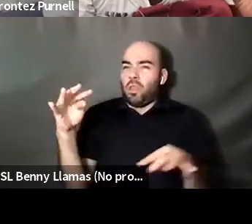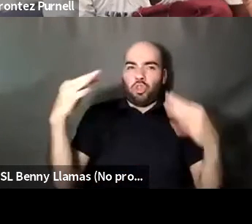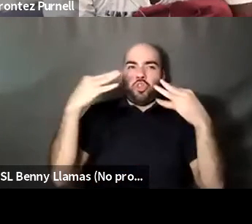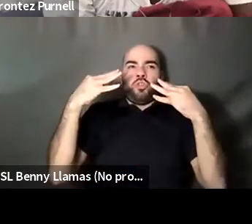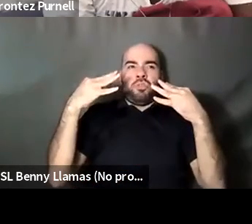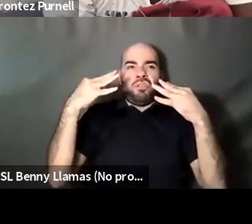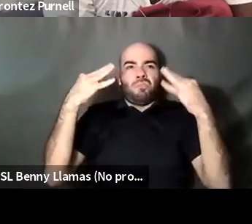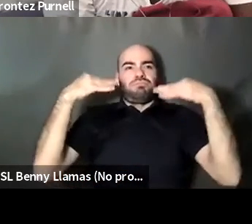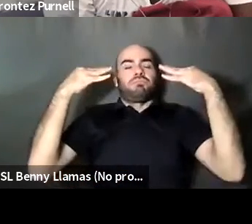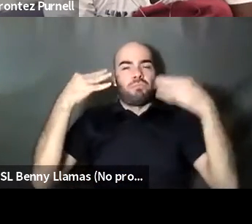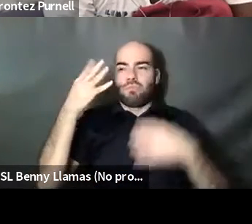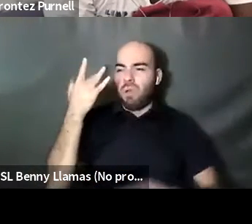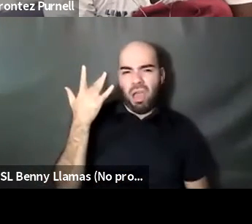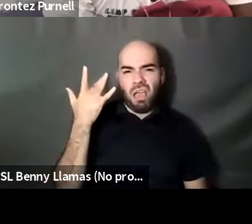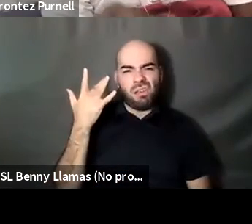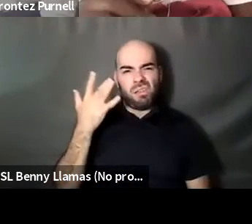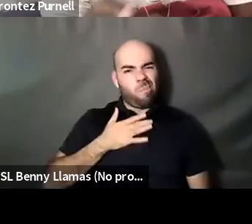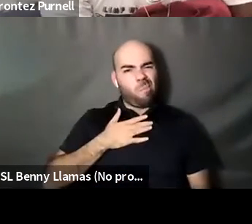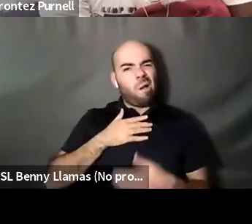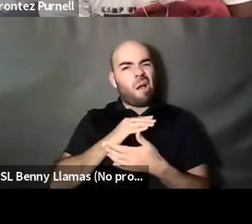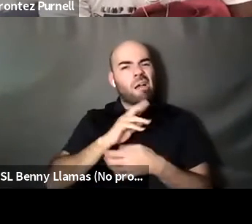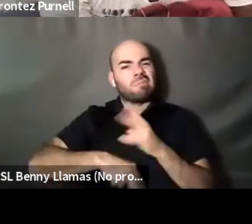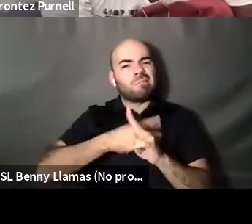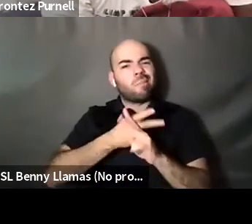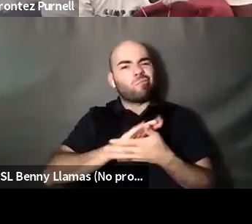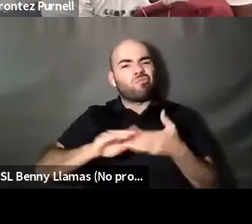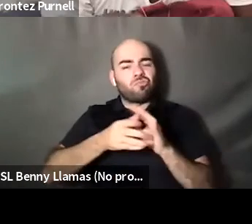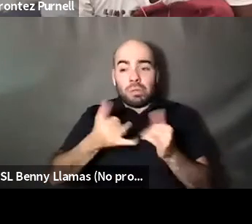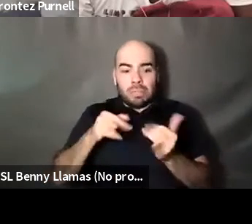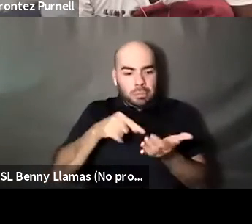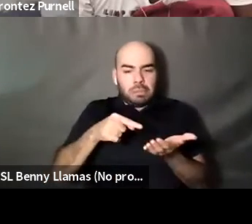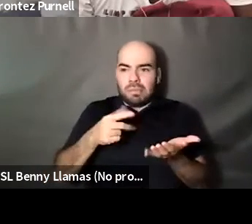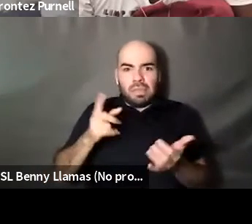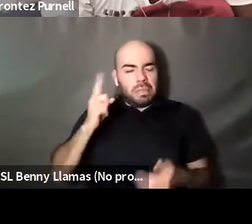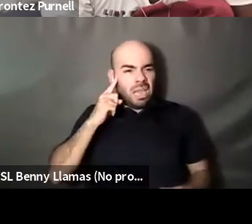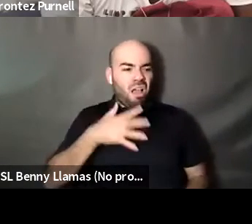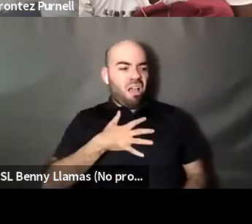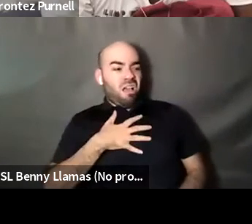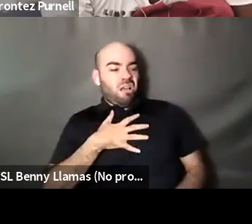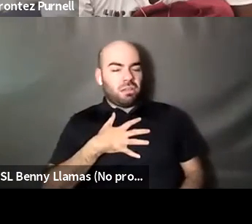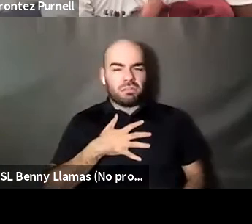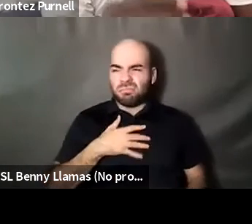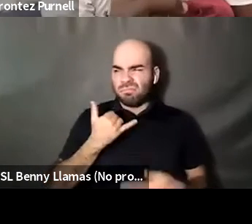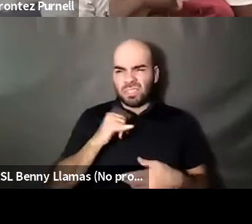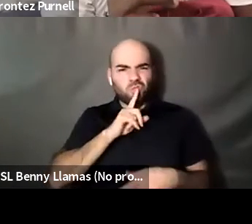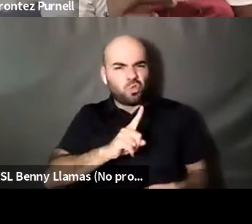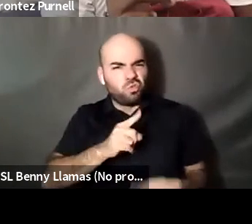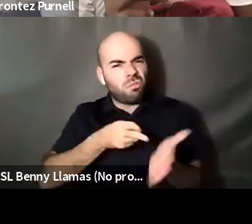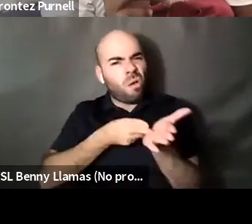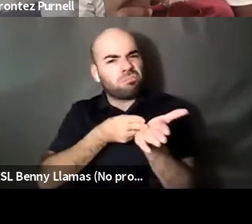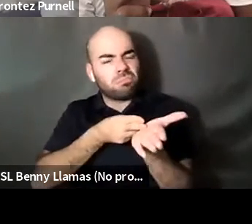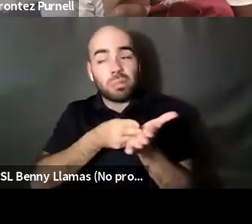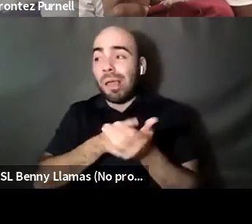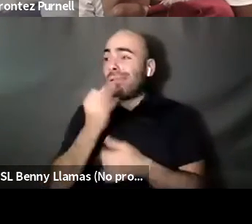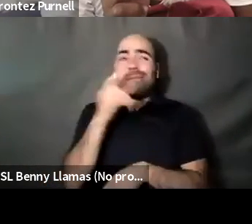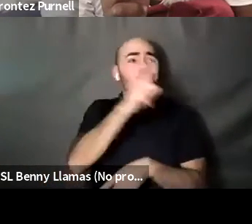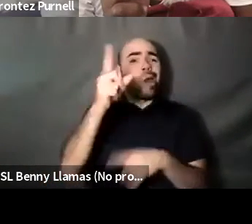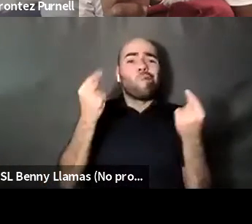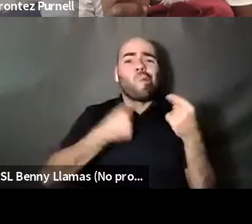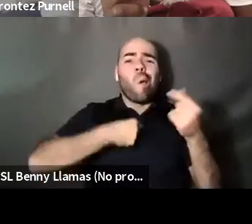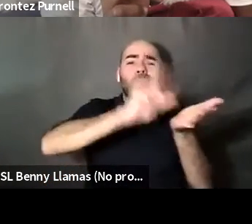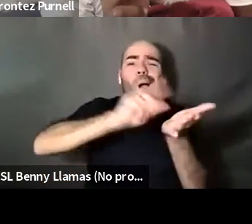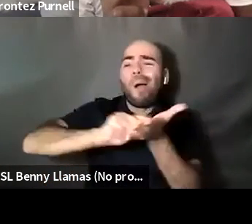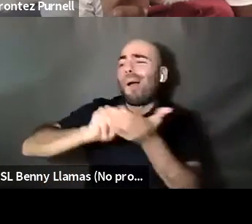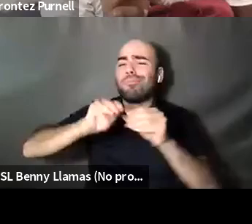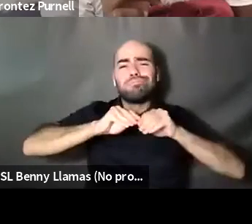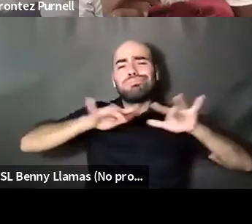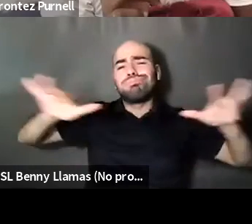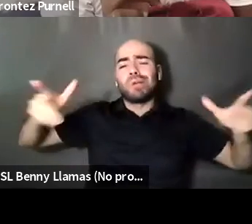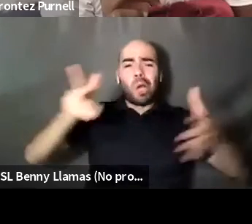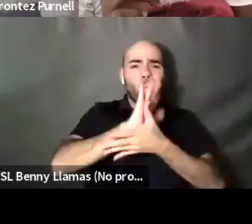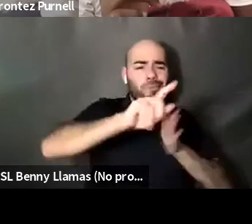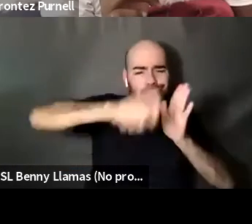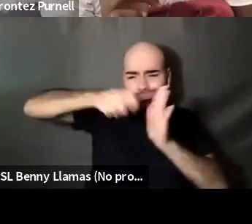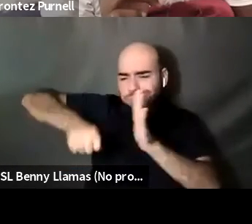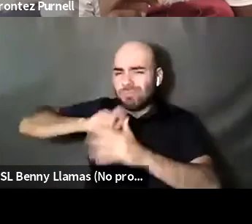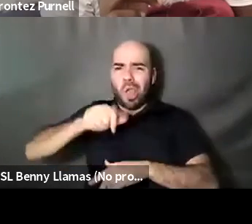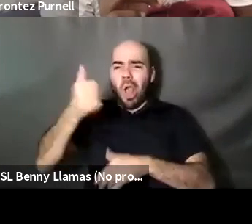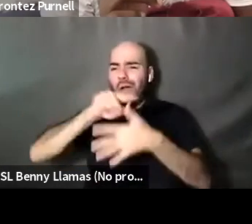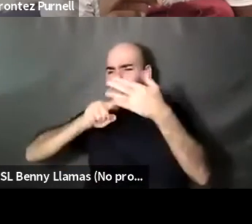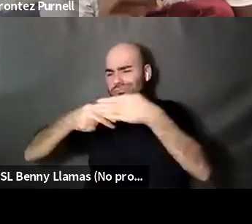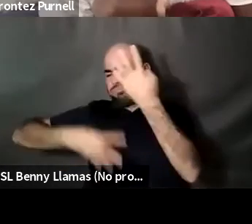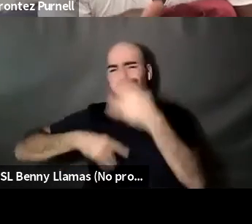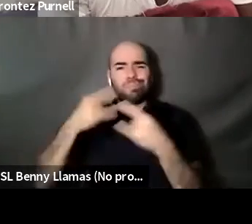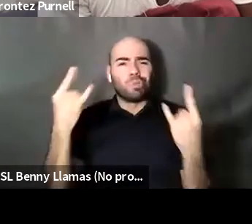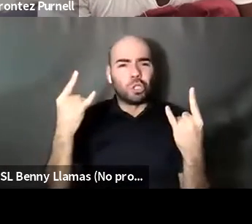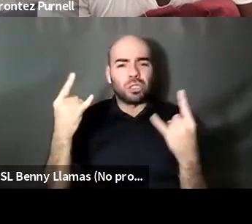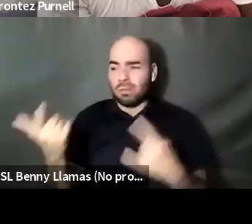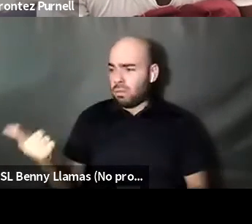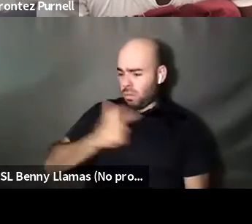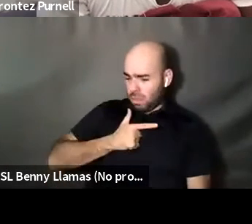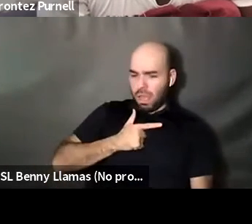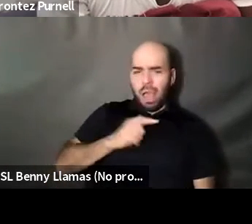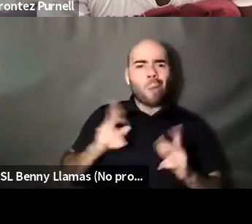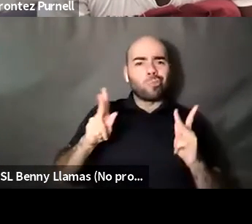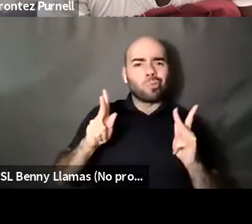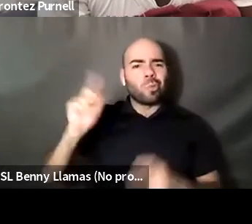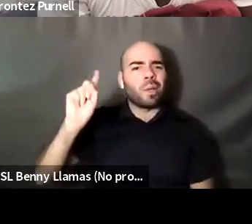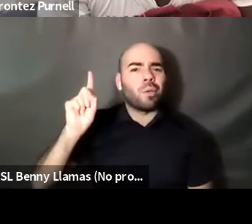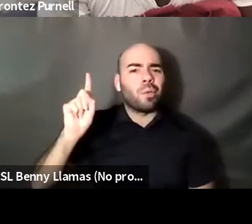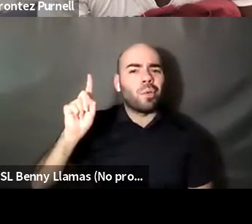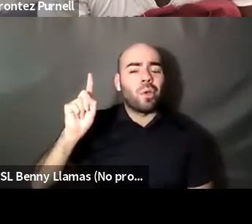Nahshon Anderson: These types of stories, no matter how disturbing. They are. There's an idea if they can make all of these movies and publish all this other stuff. What, where's my opportunity at. How long am I going to have to fucking wait I'm being told, oh, just wait, just wait, just like